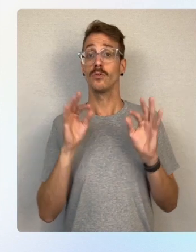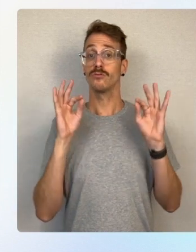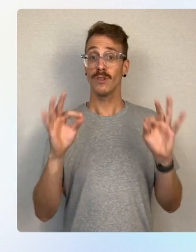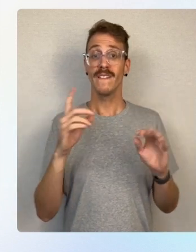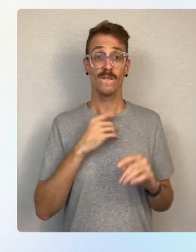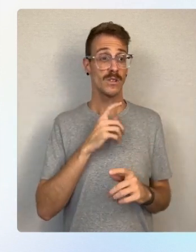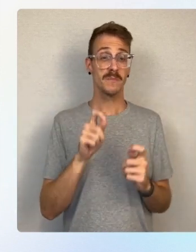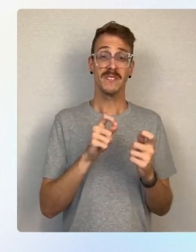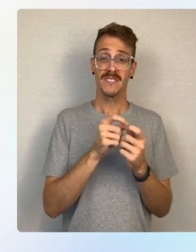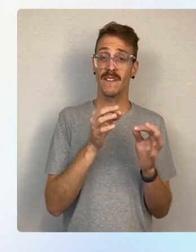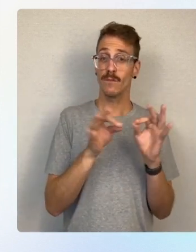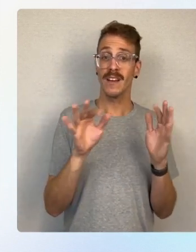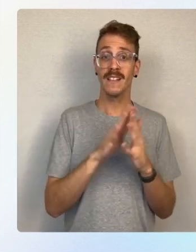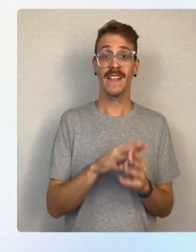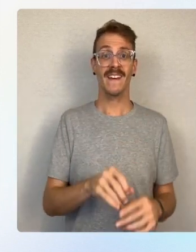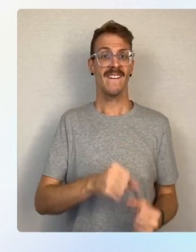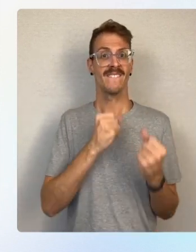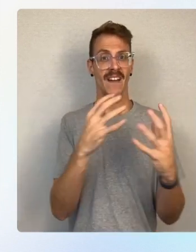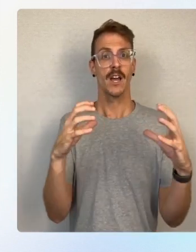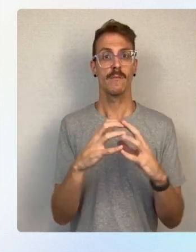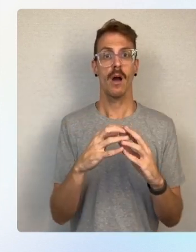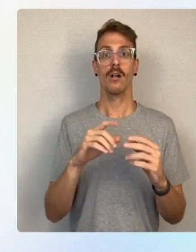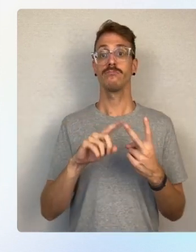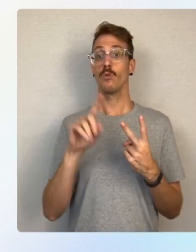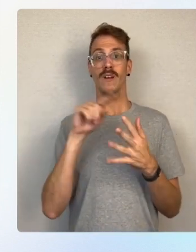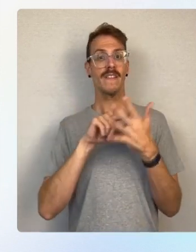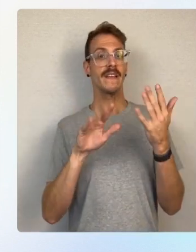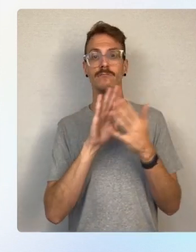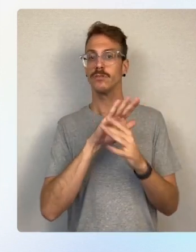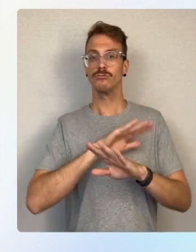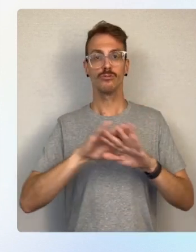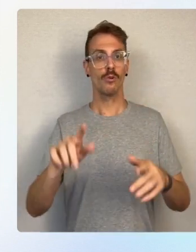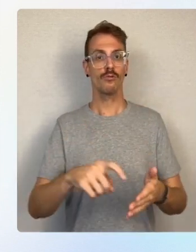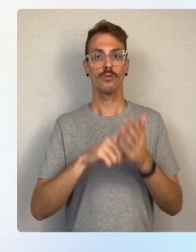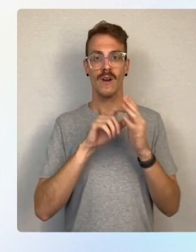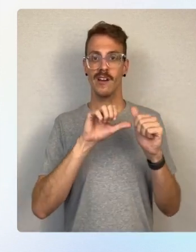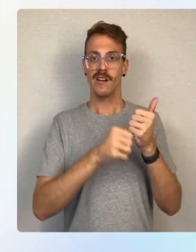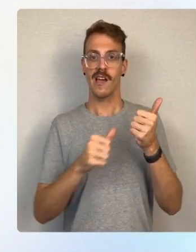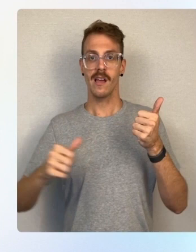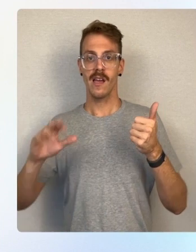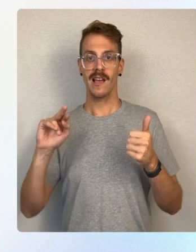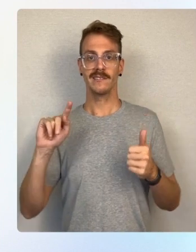These work great for simple utterances like "fireball", or actions that don't require entities.